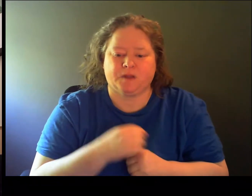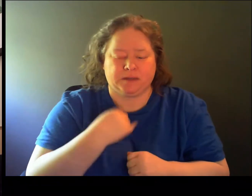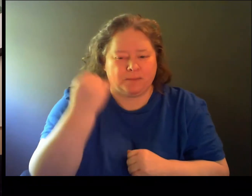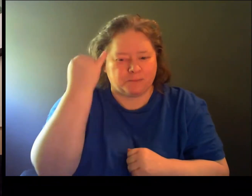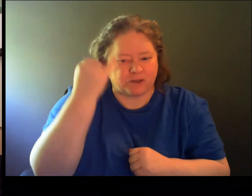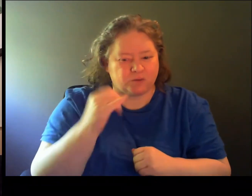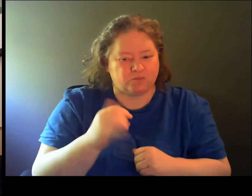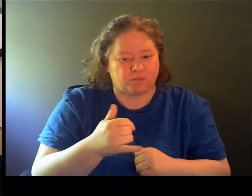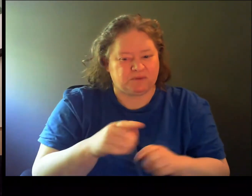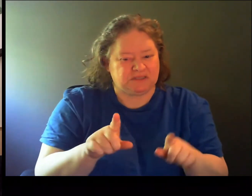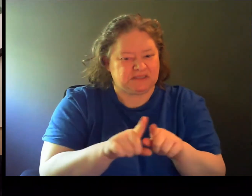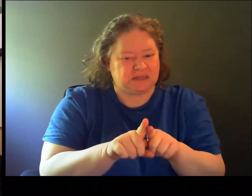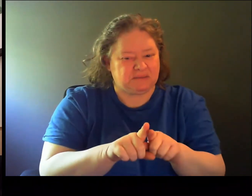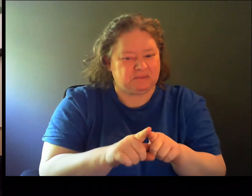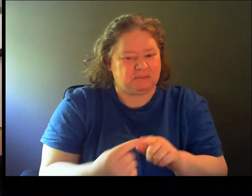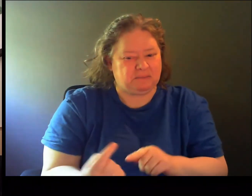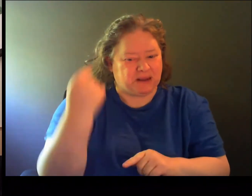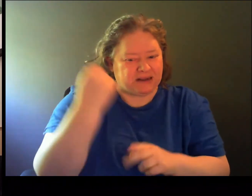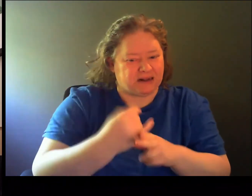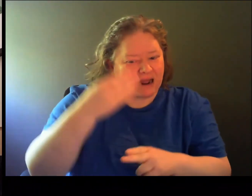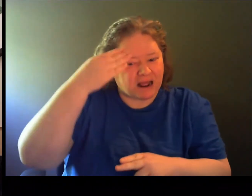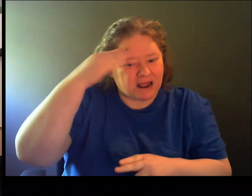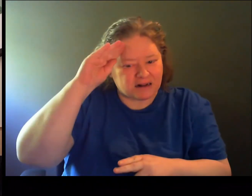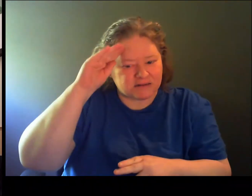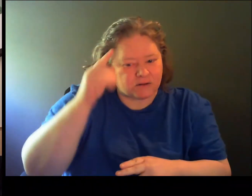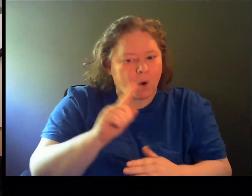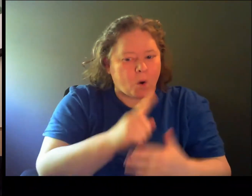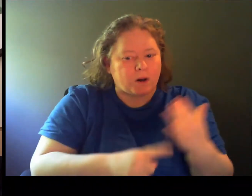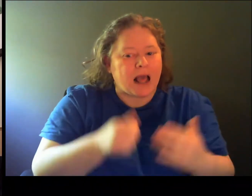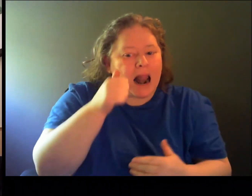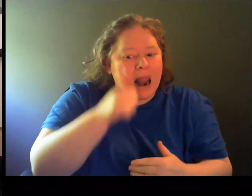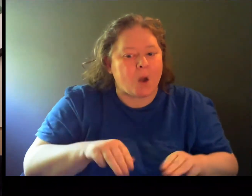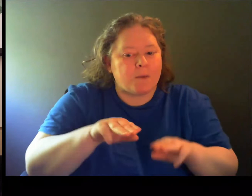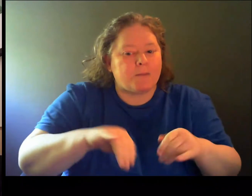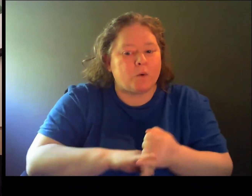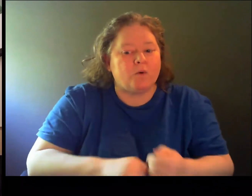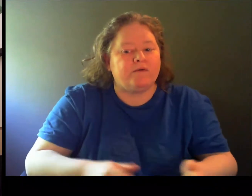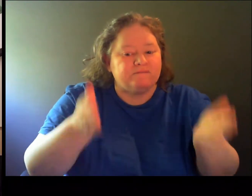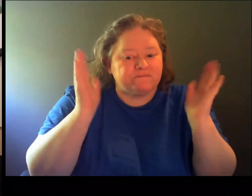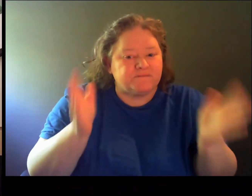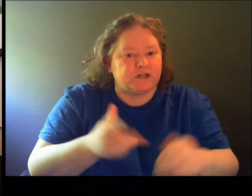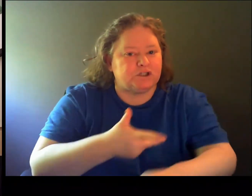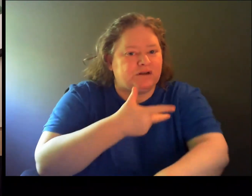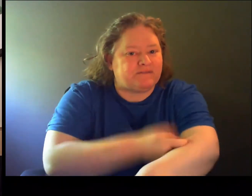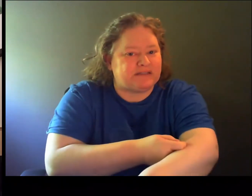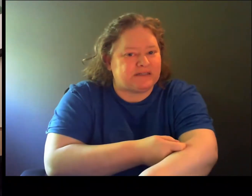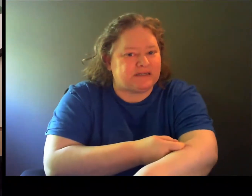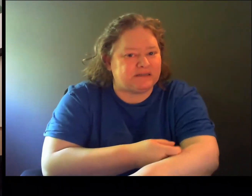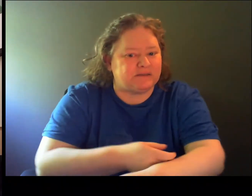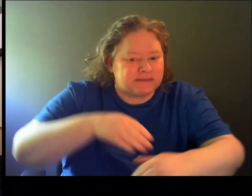and I imagine it will probably be like back in Ireland - they're only going to allow people who are vaccinated to come in.